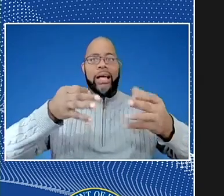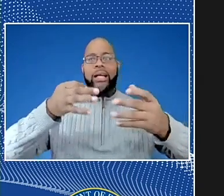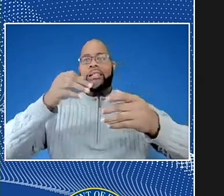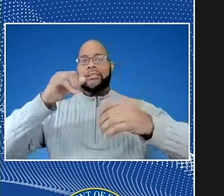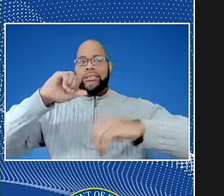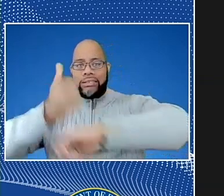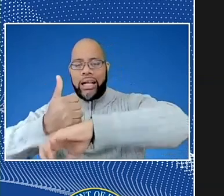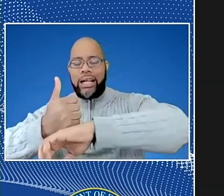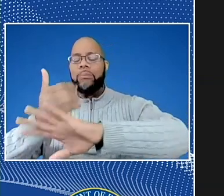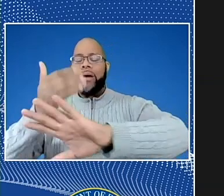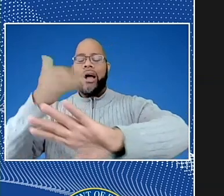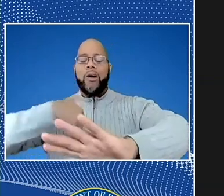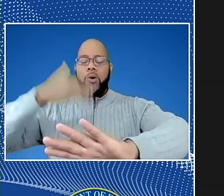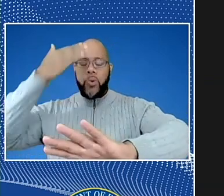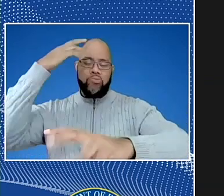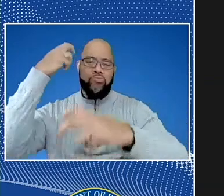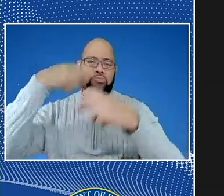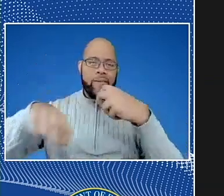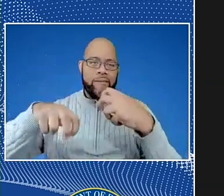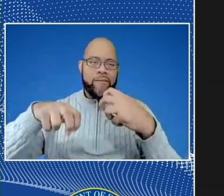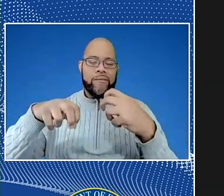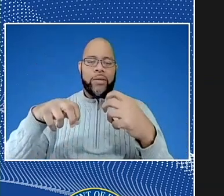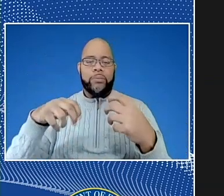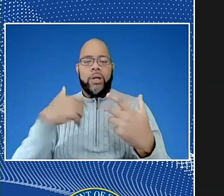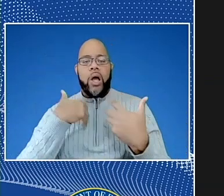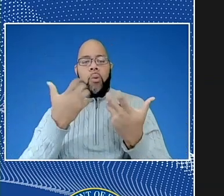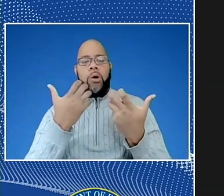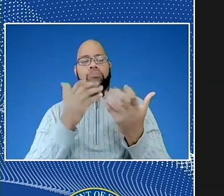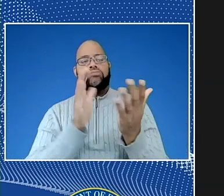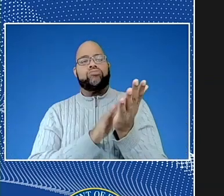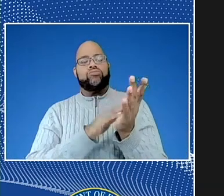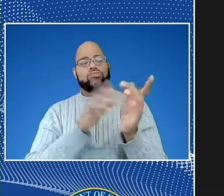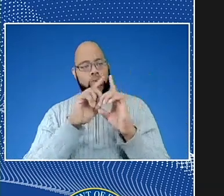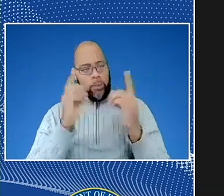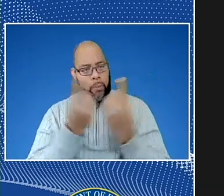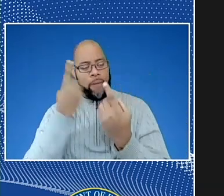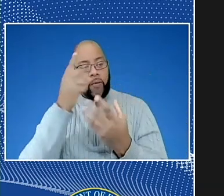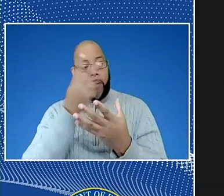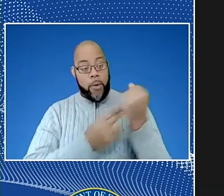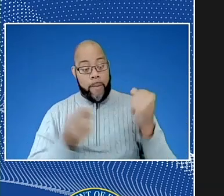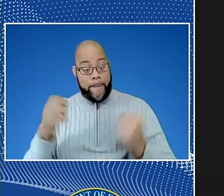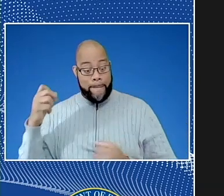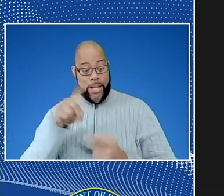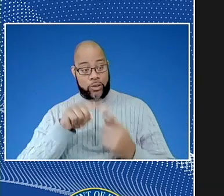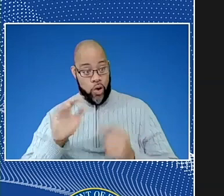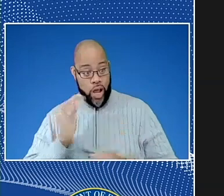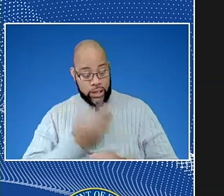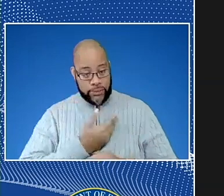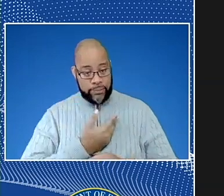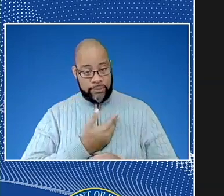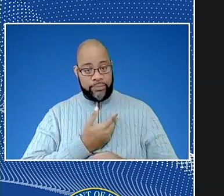And I do want to commend the Department for both coming back to us with it and for